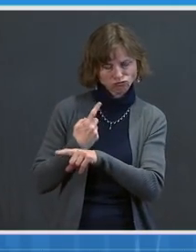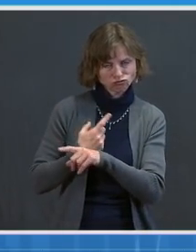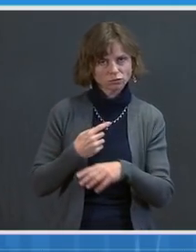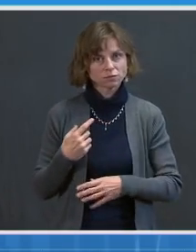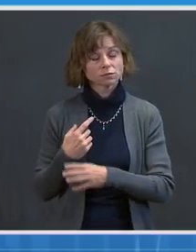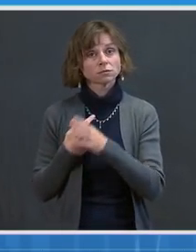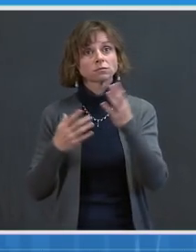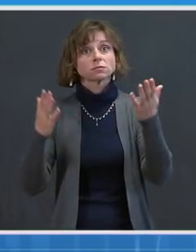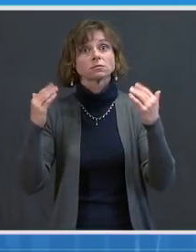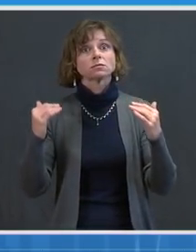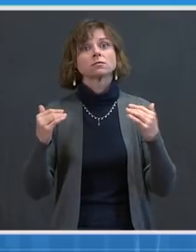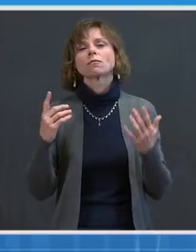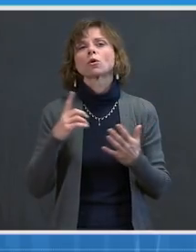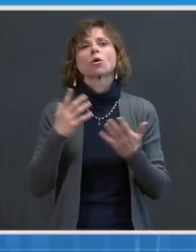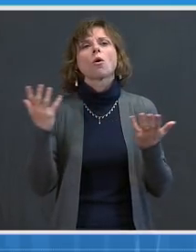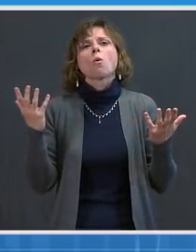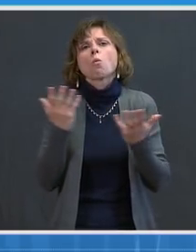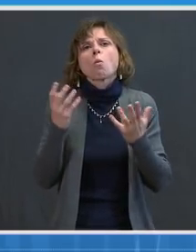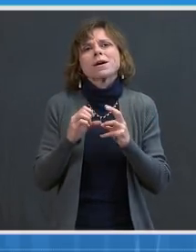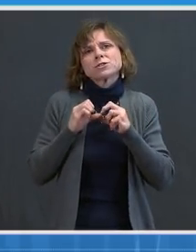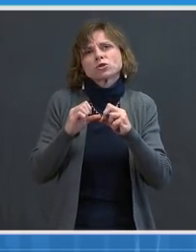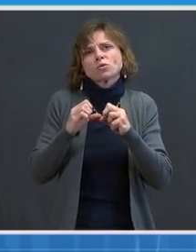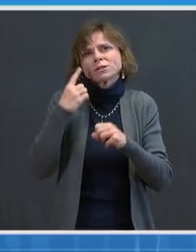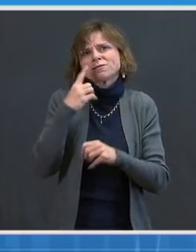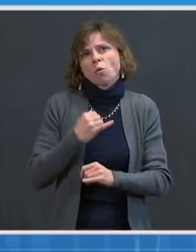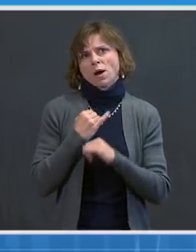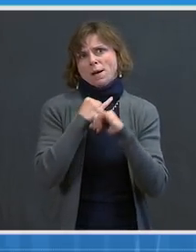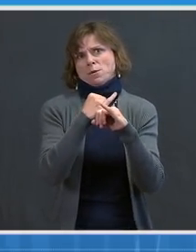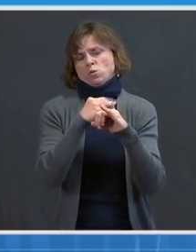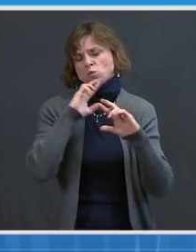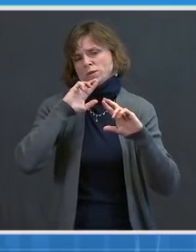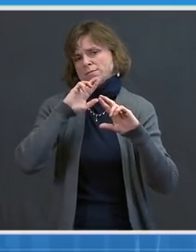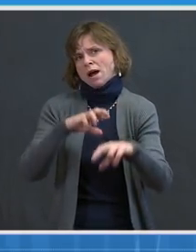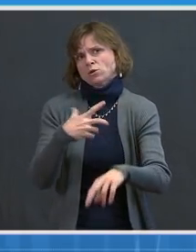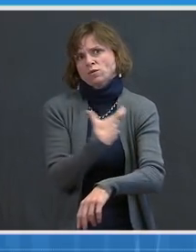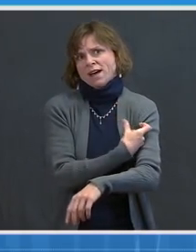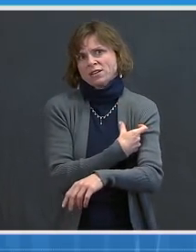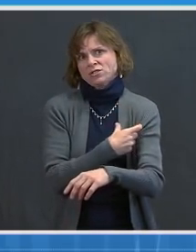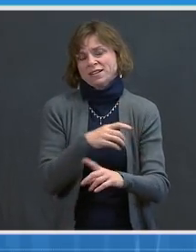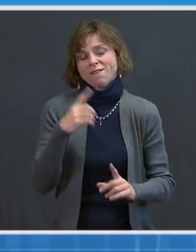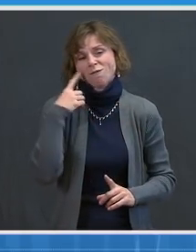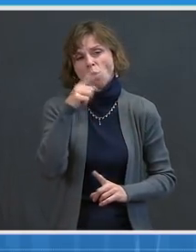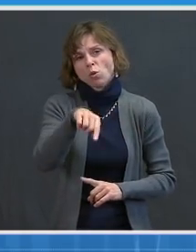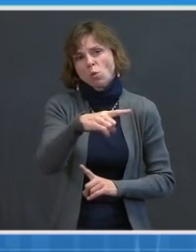Next is: What is the duration of the immune response to vaccination in certain special populations?